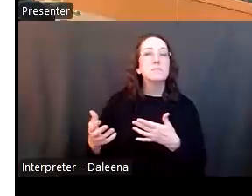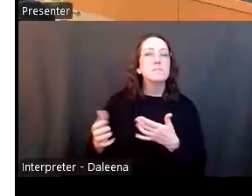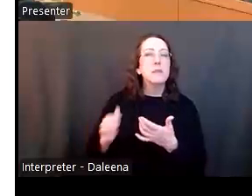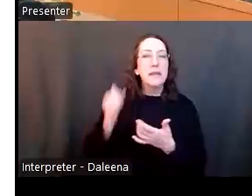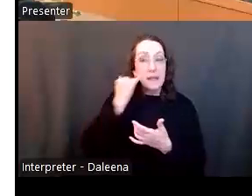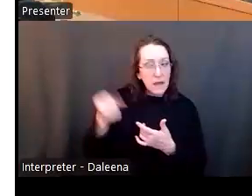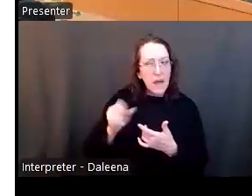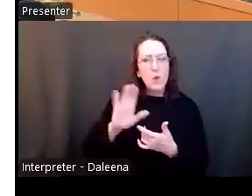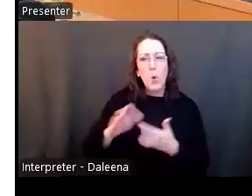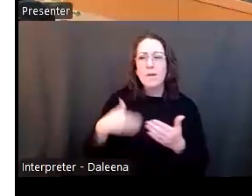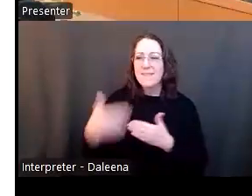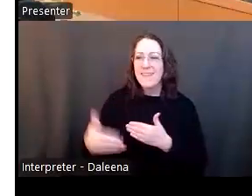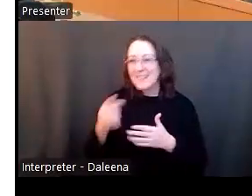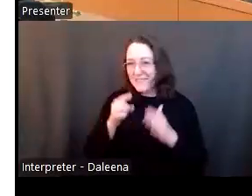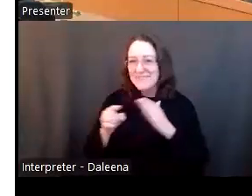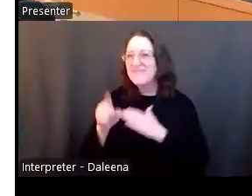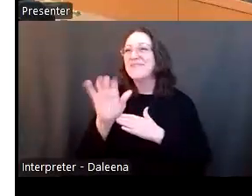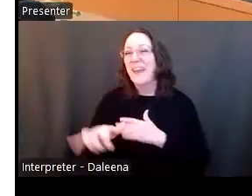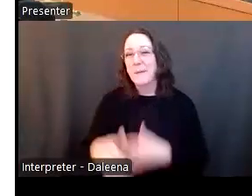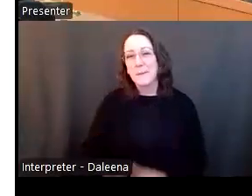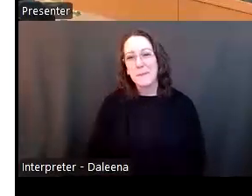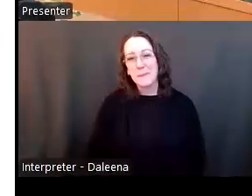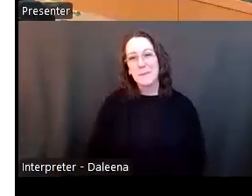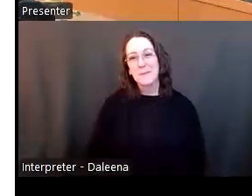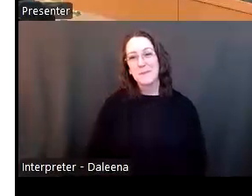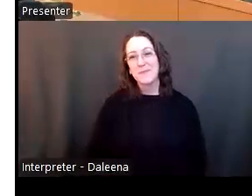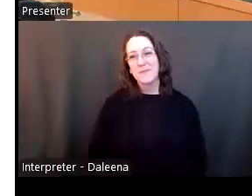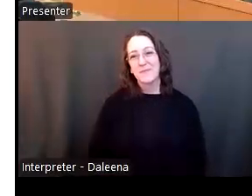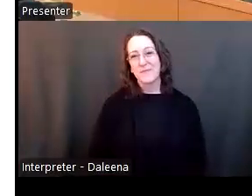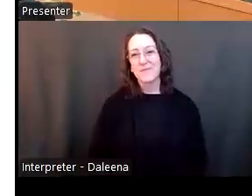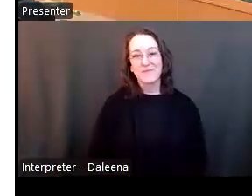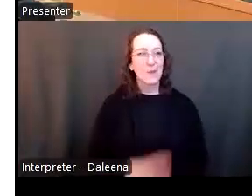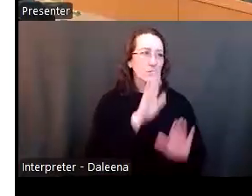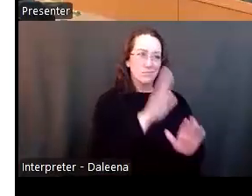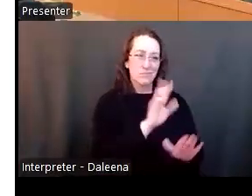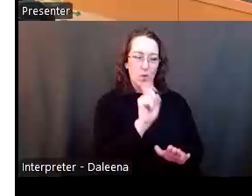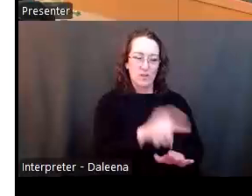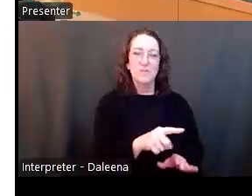your next adventure in that respect yeah great question um so this is supposed to